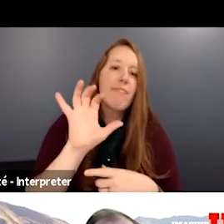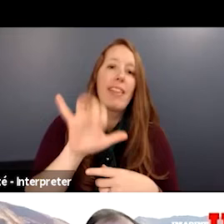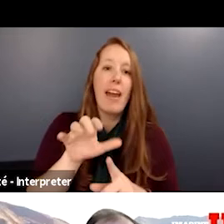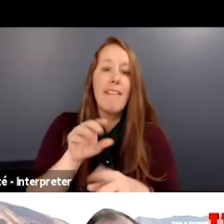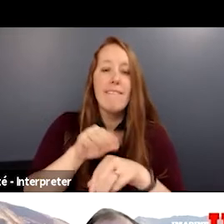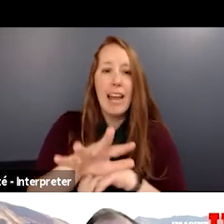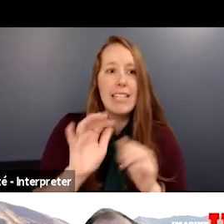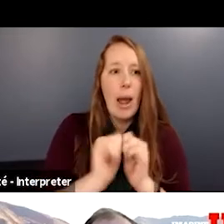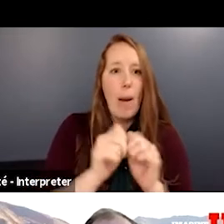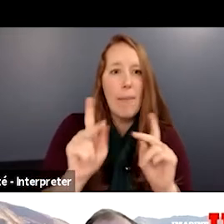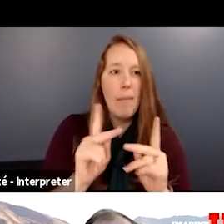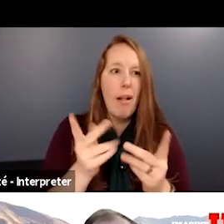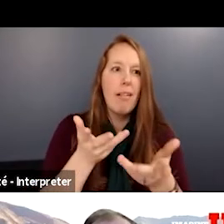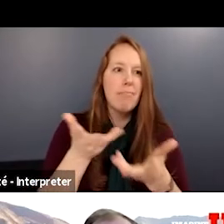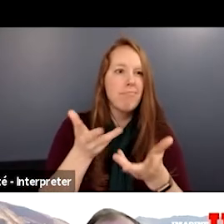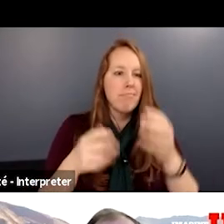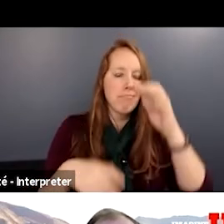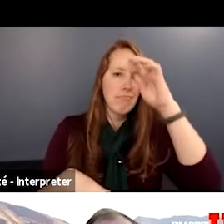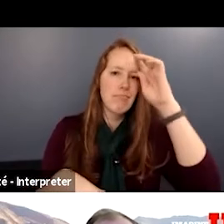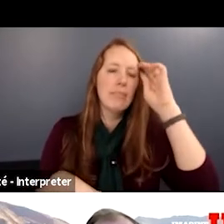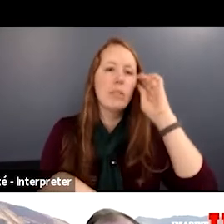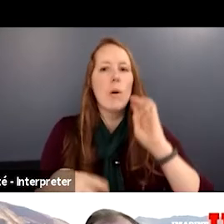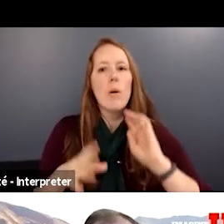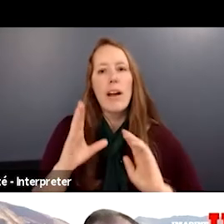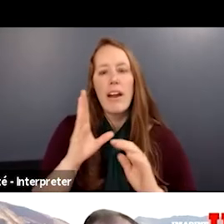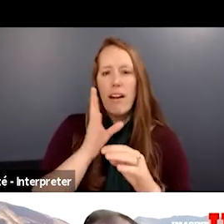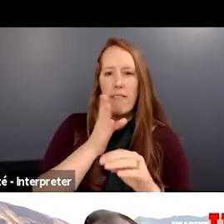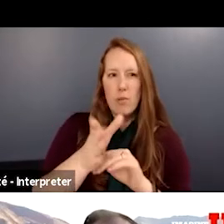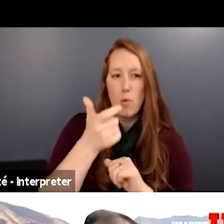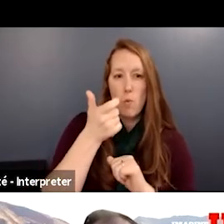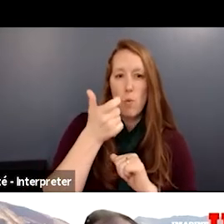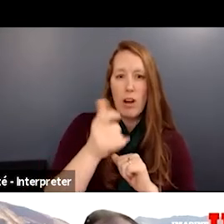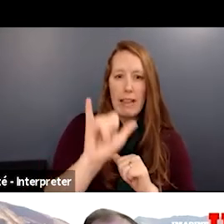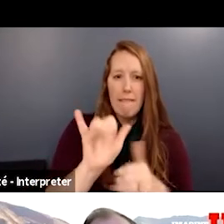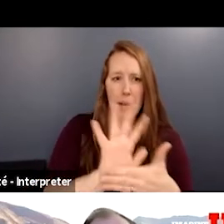After watching that video on that brief definition,